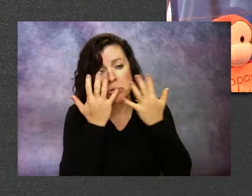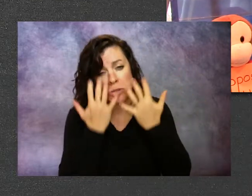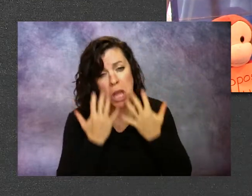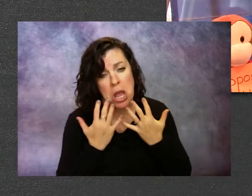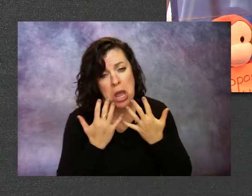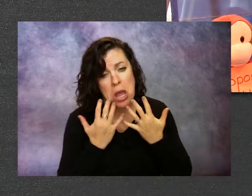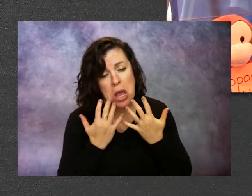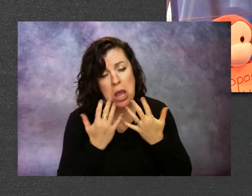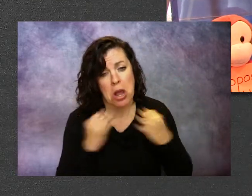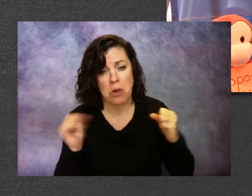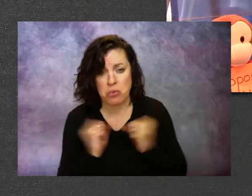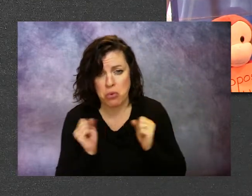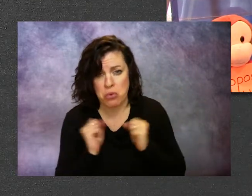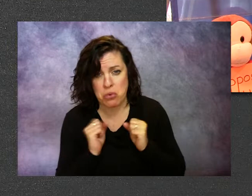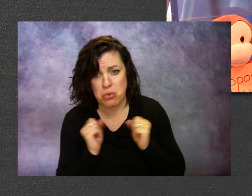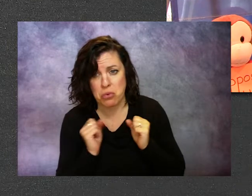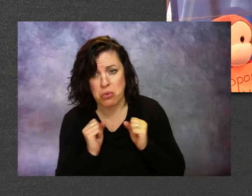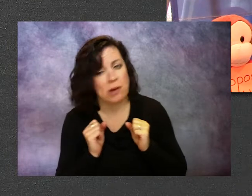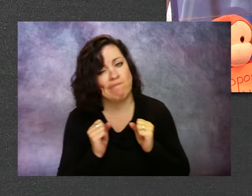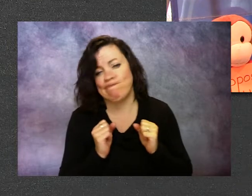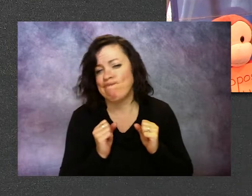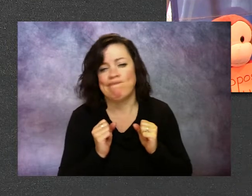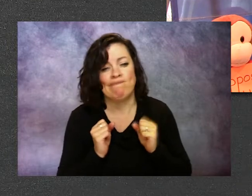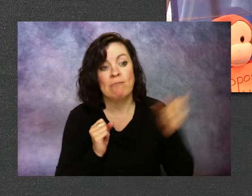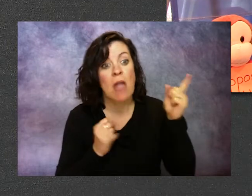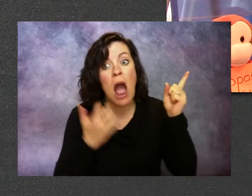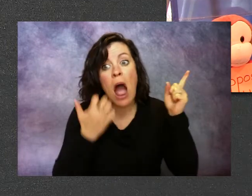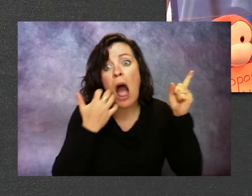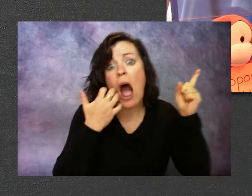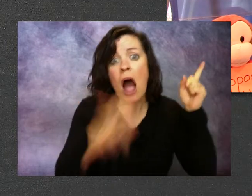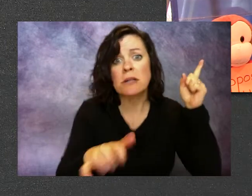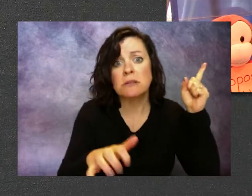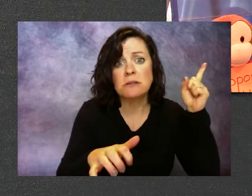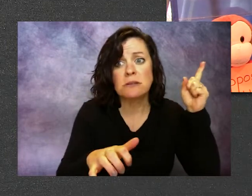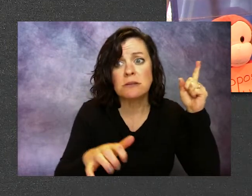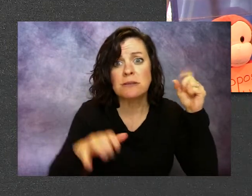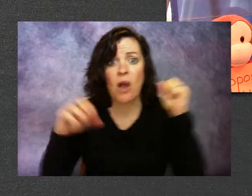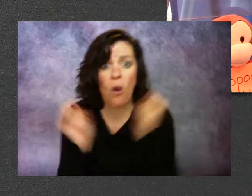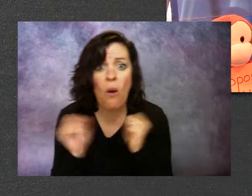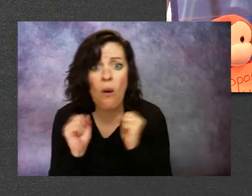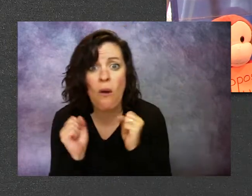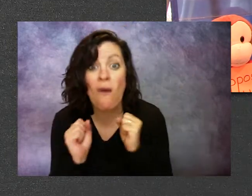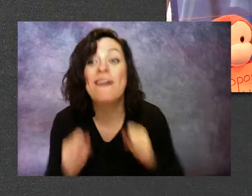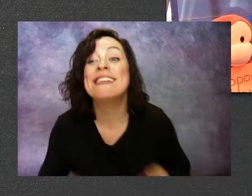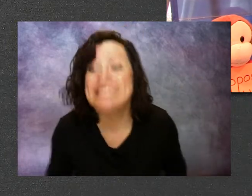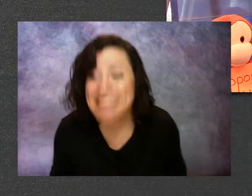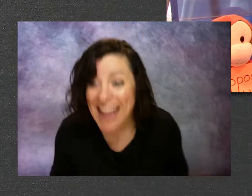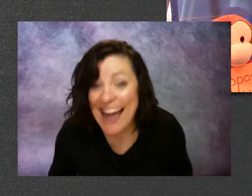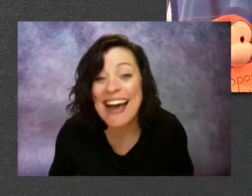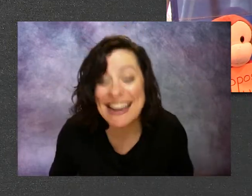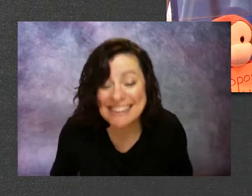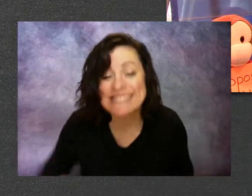Mm mm. Hot, cold. You got it, opposites. Deduce, hang loose.